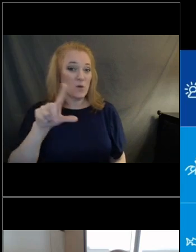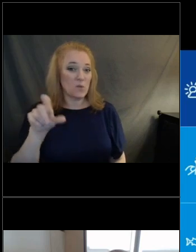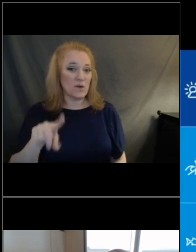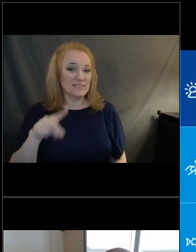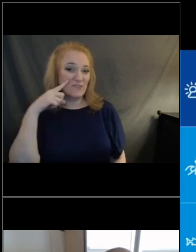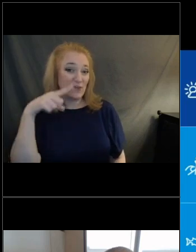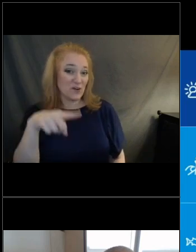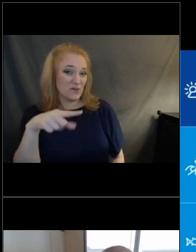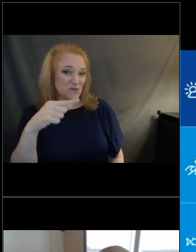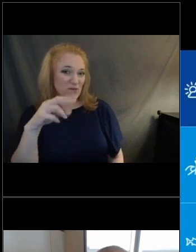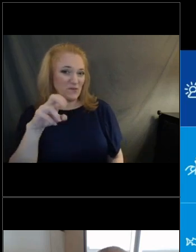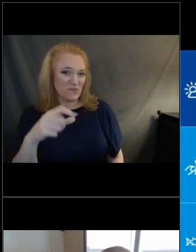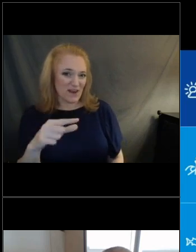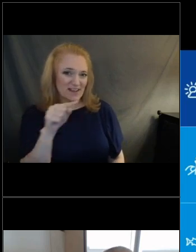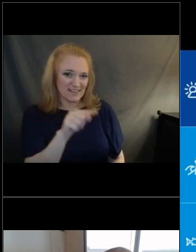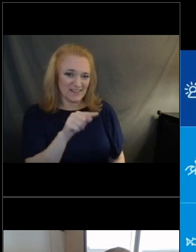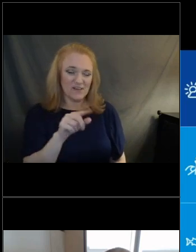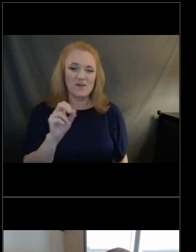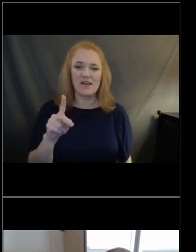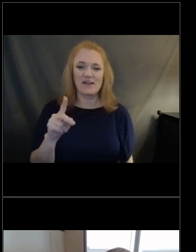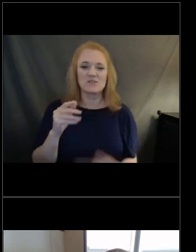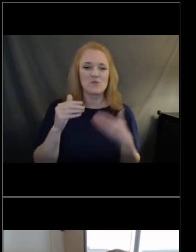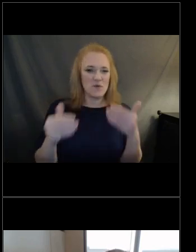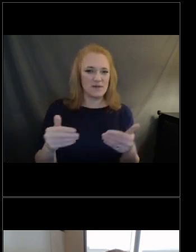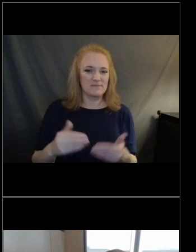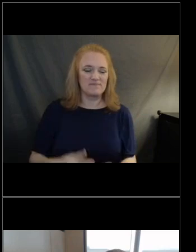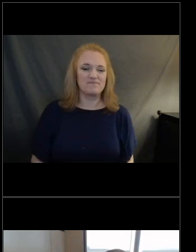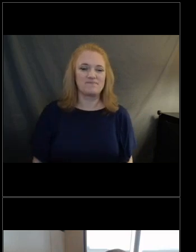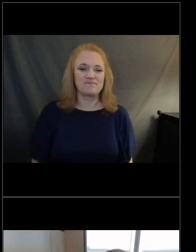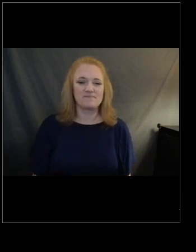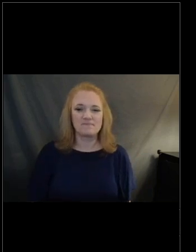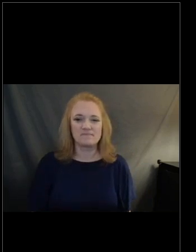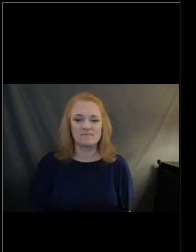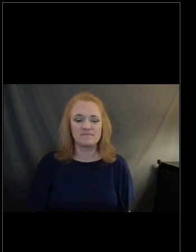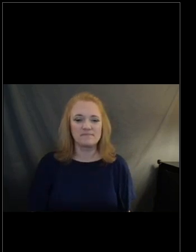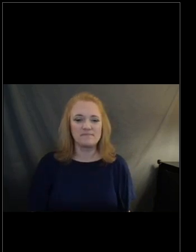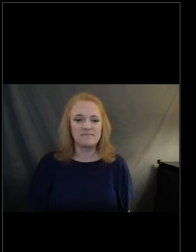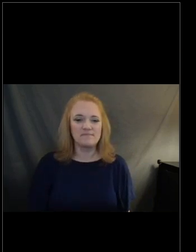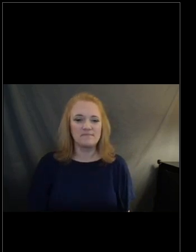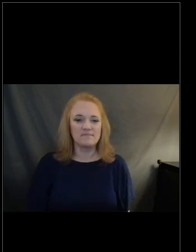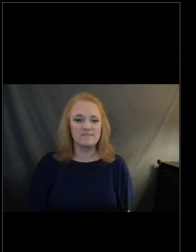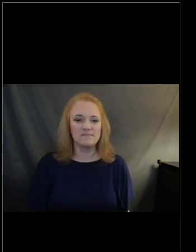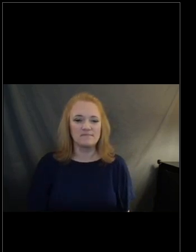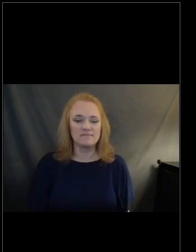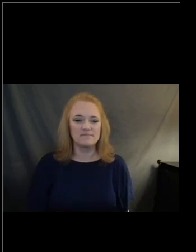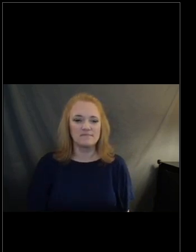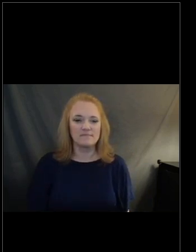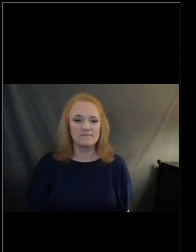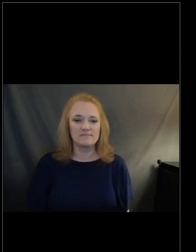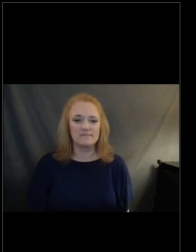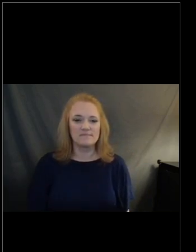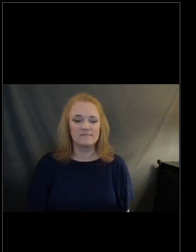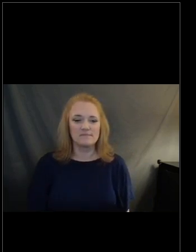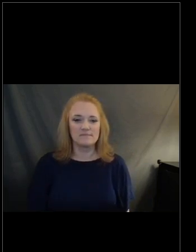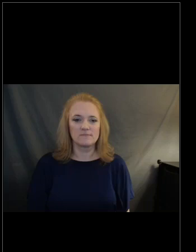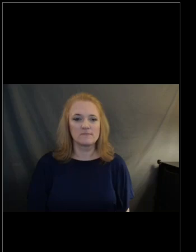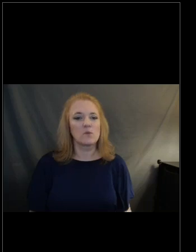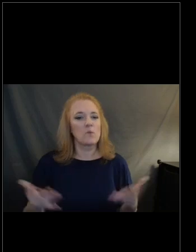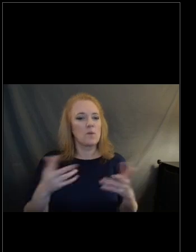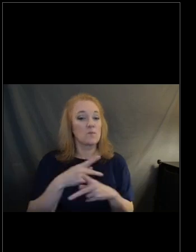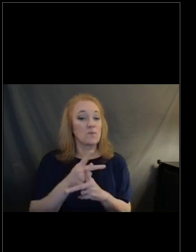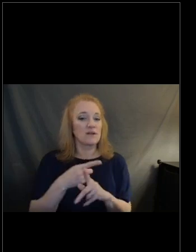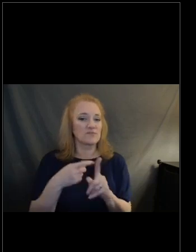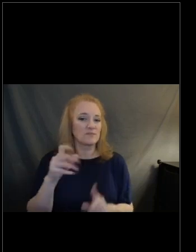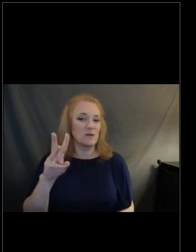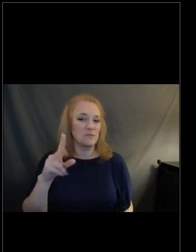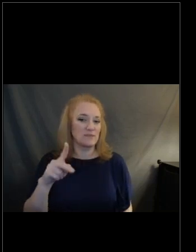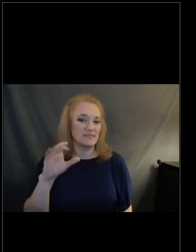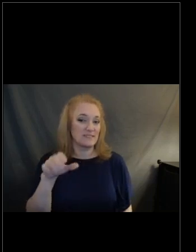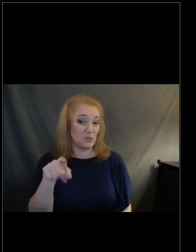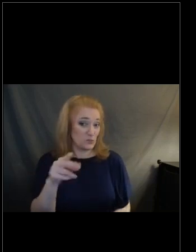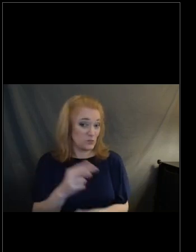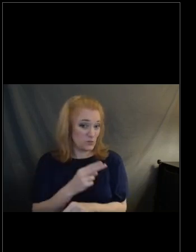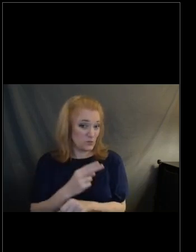yep and so I'll go ahead and launch that one. So this one is: what products from WPC are you using?